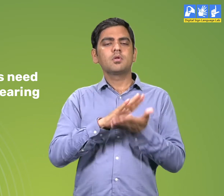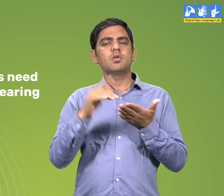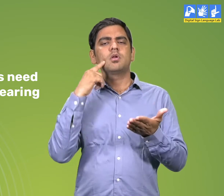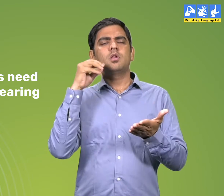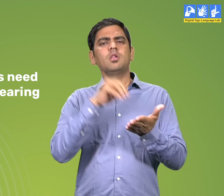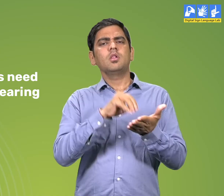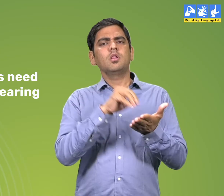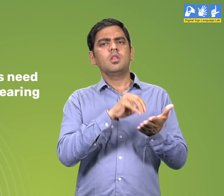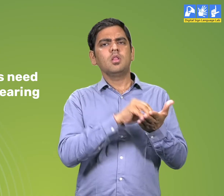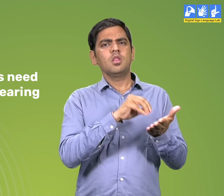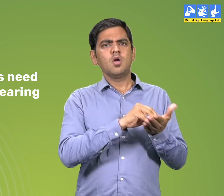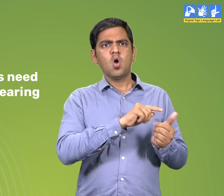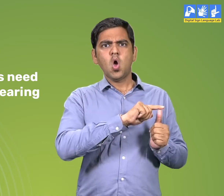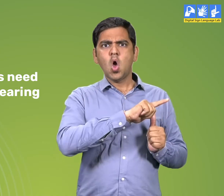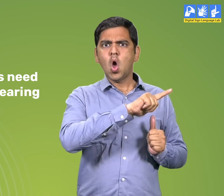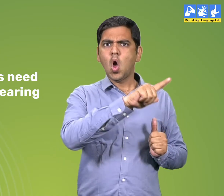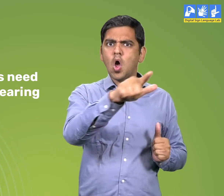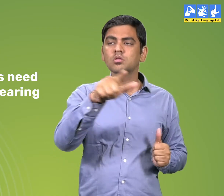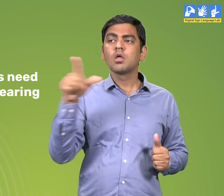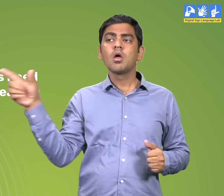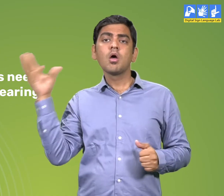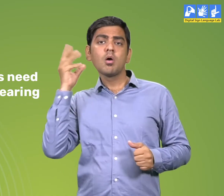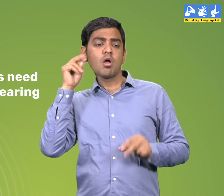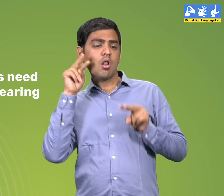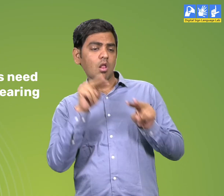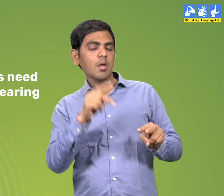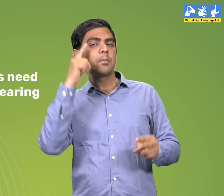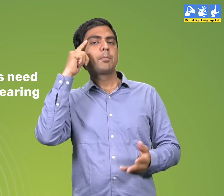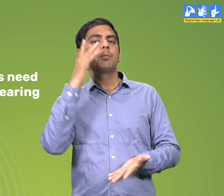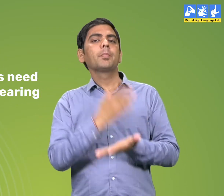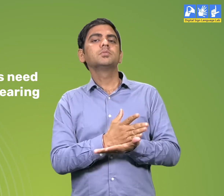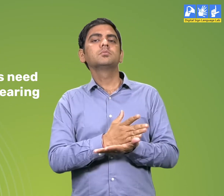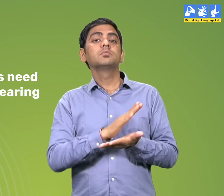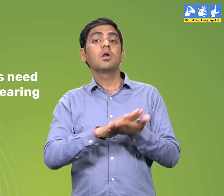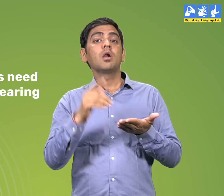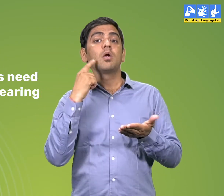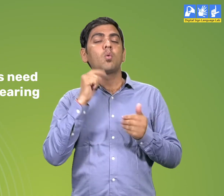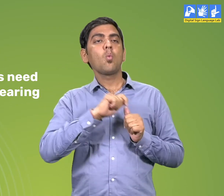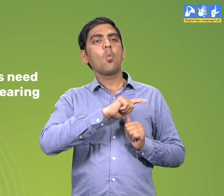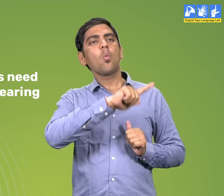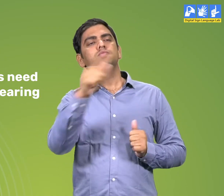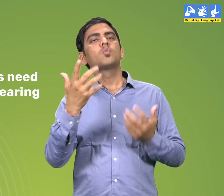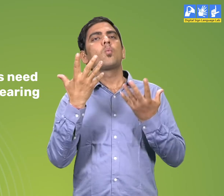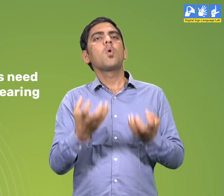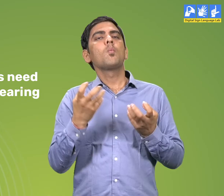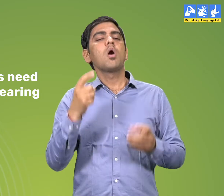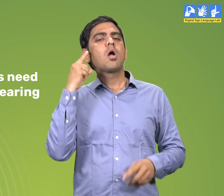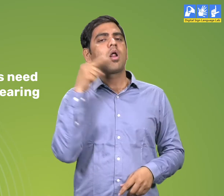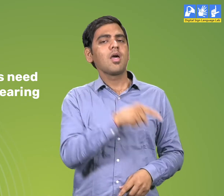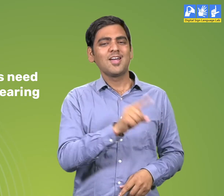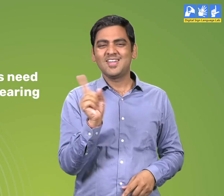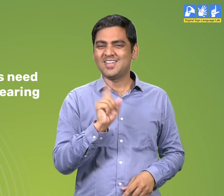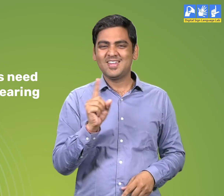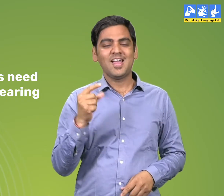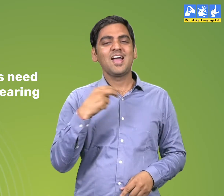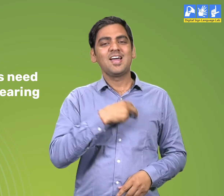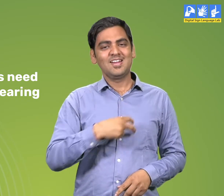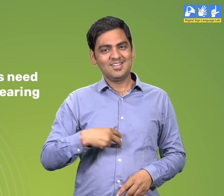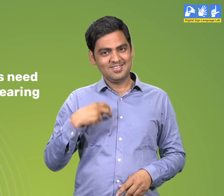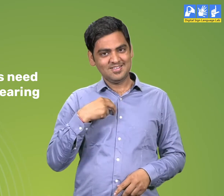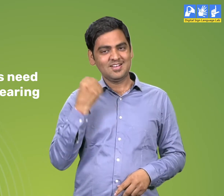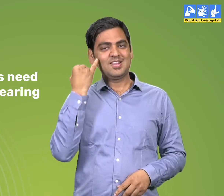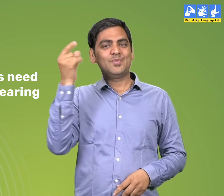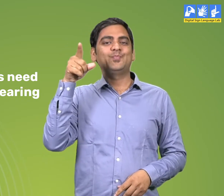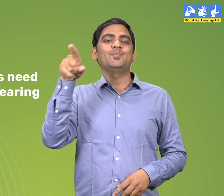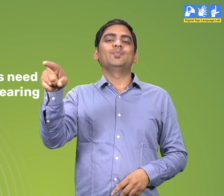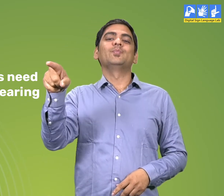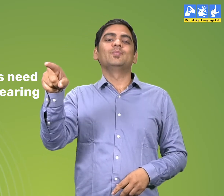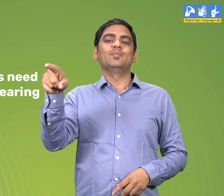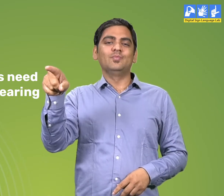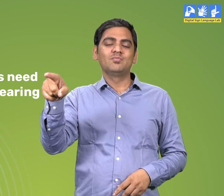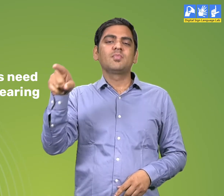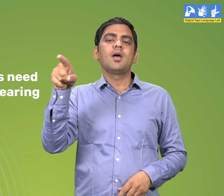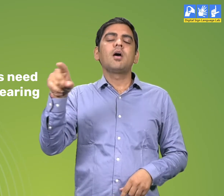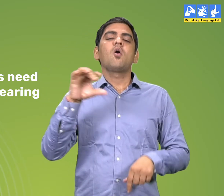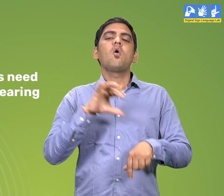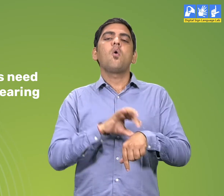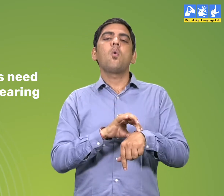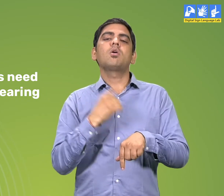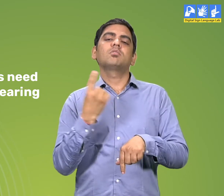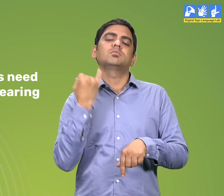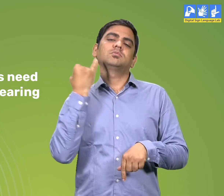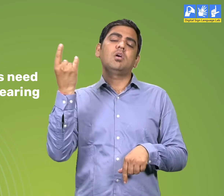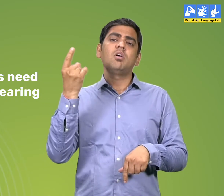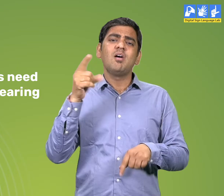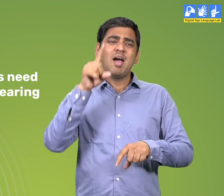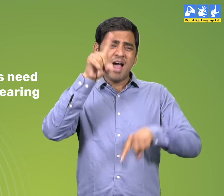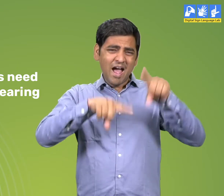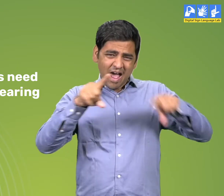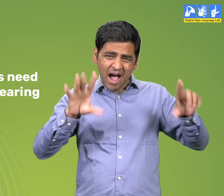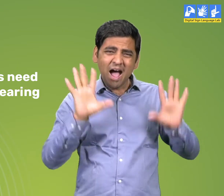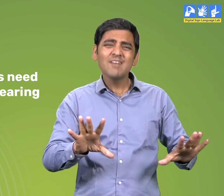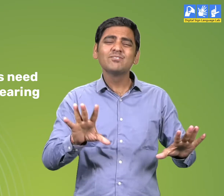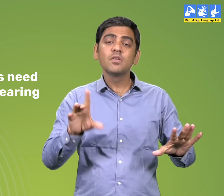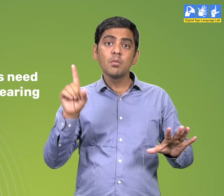Also the term hearing impaired is a medical terminology for all who are deaf or hard of hearing.